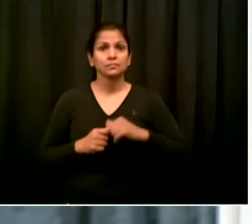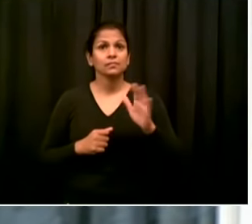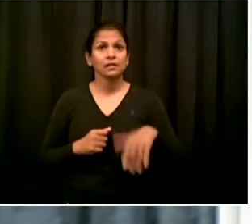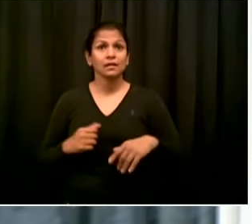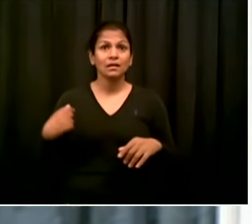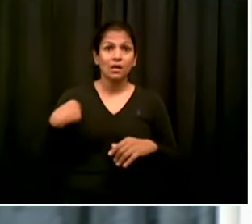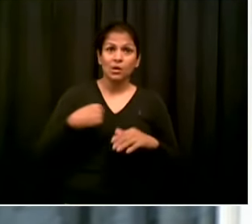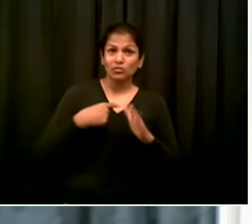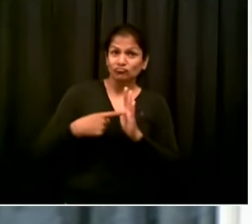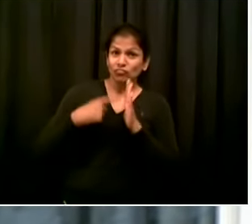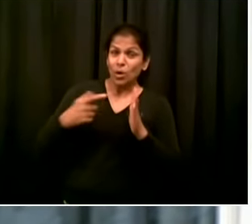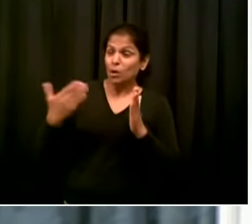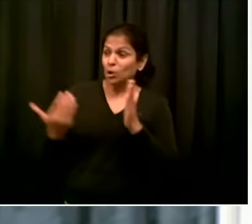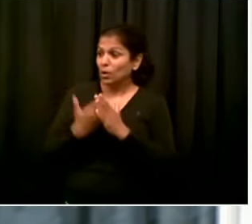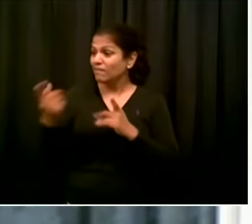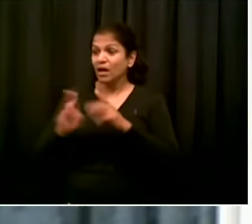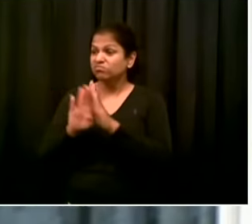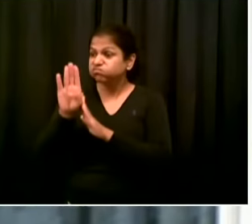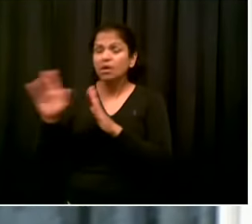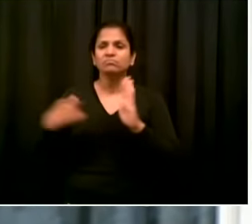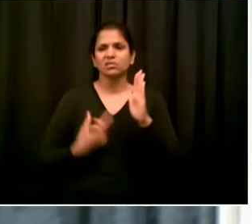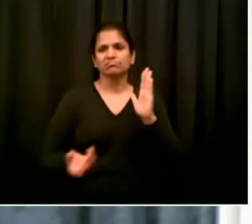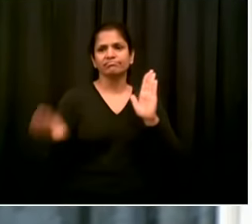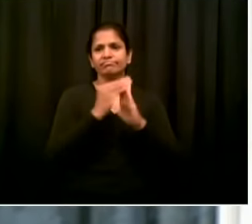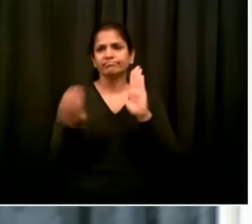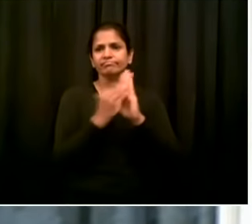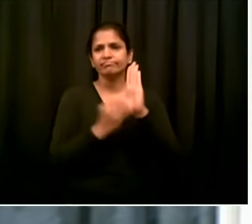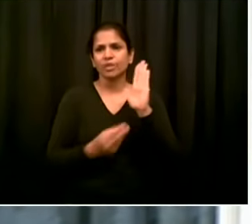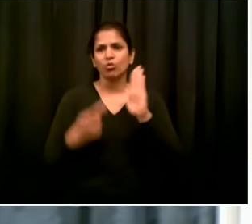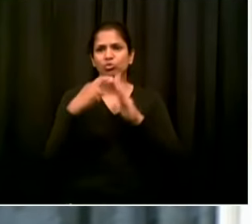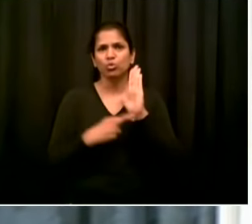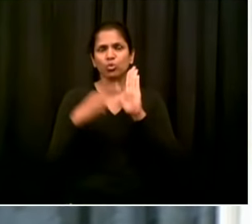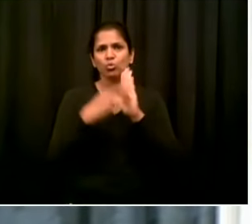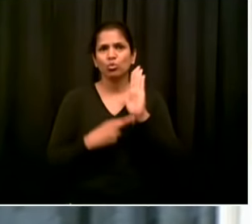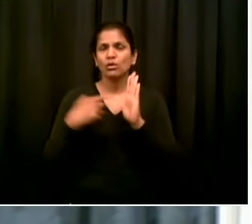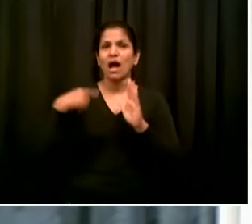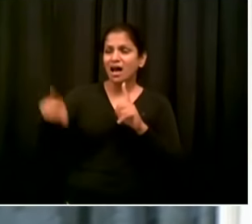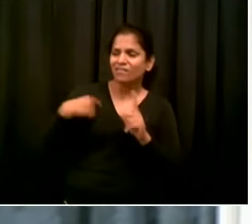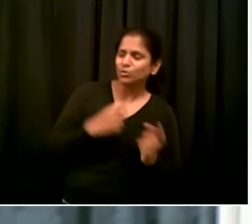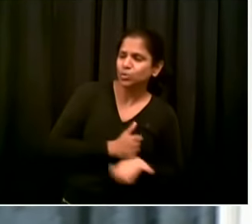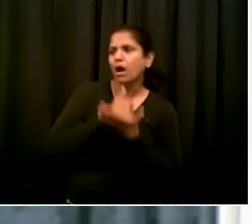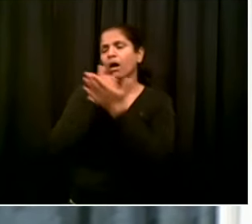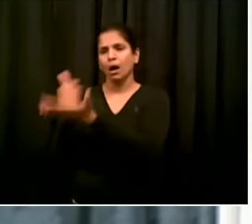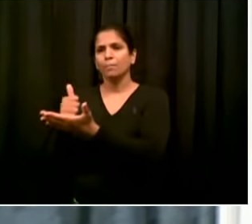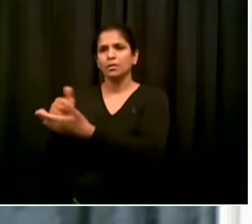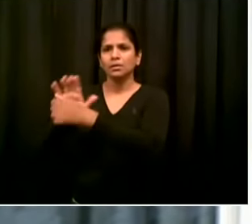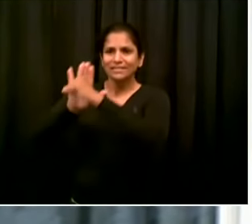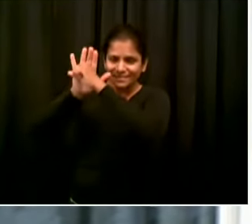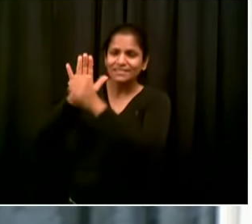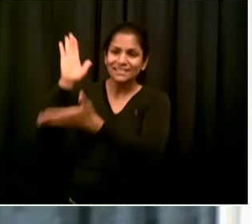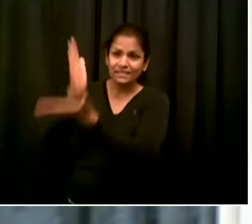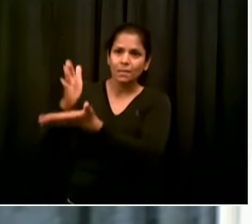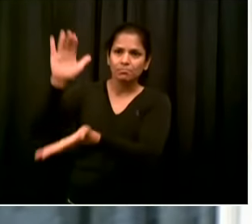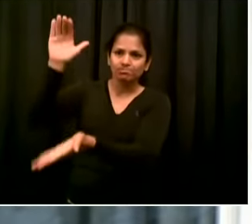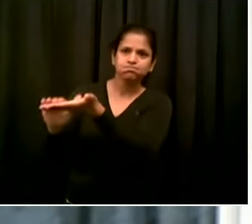OPTIONS INCLUDE BUSINESS CLOSURES IN CERTAIN AREAS. AND OBVIOUSLY,